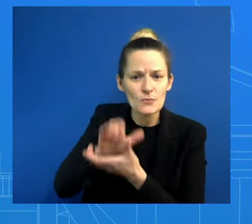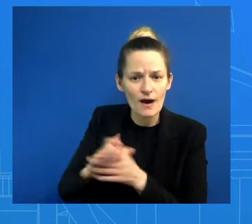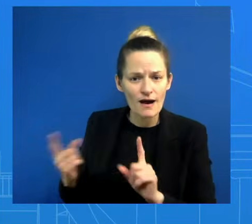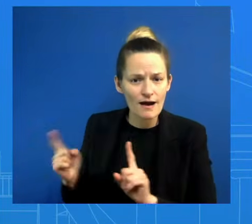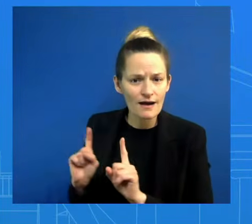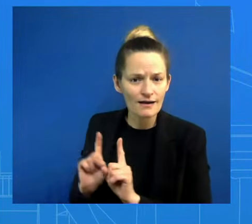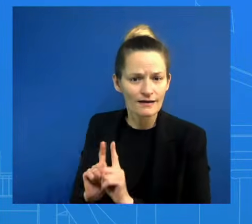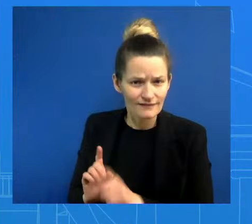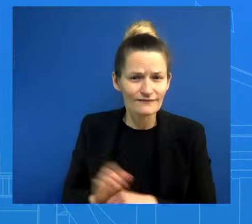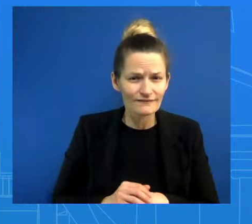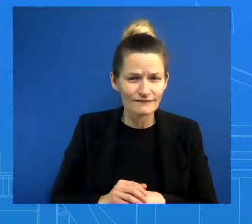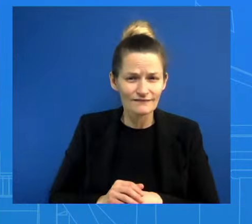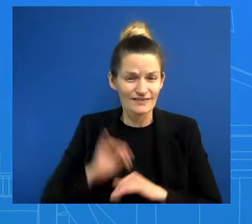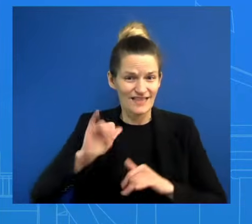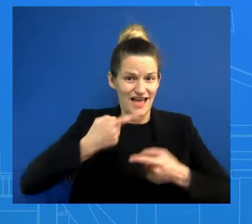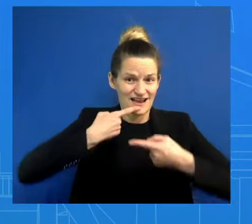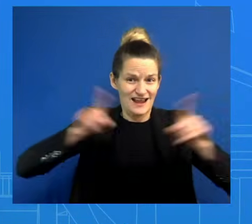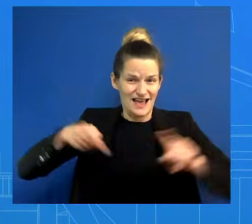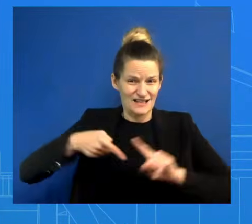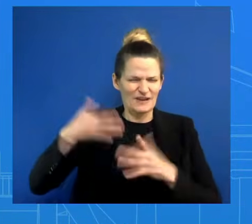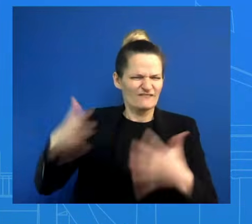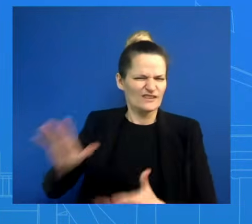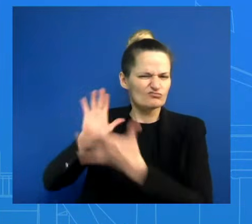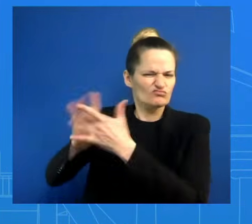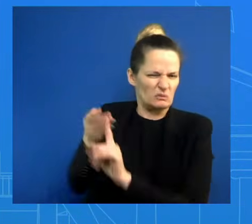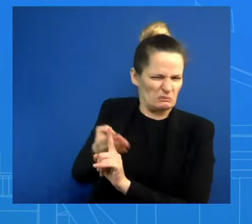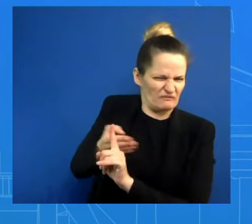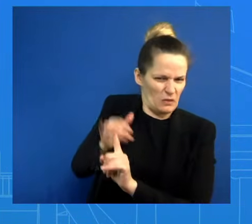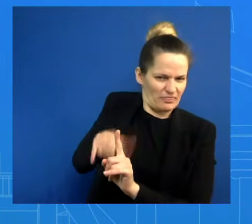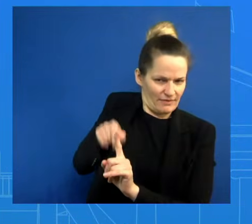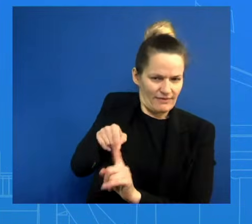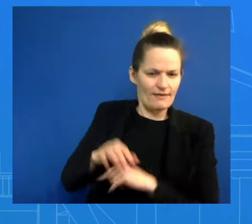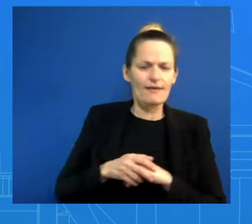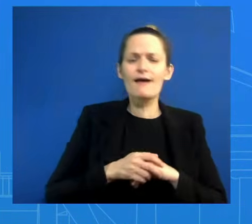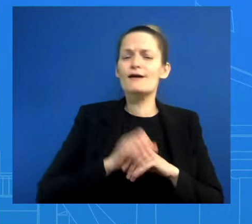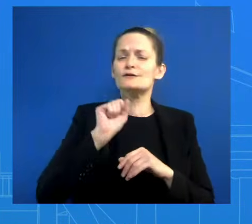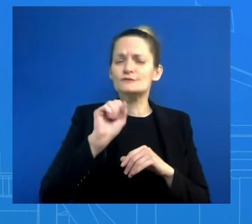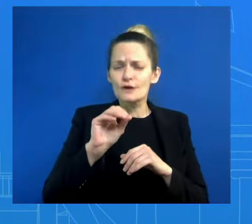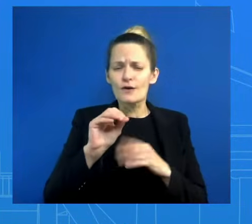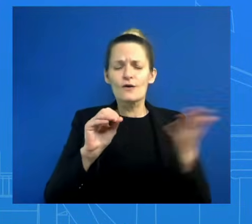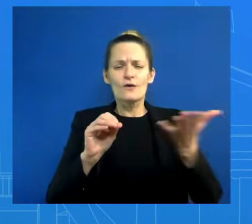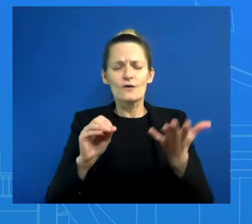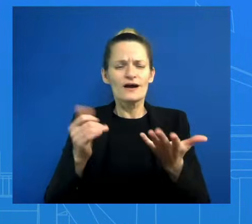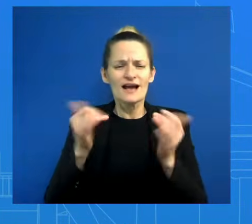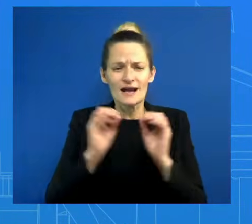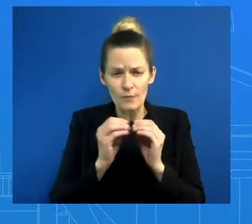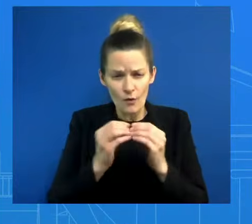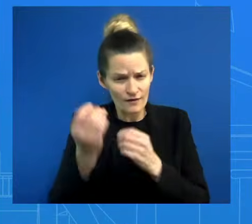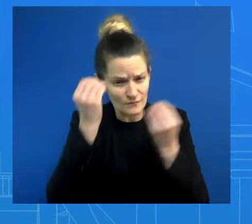a little bit more information on where we are this morning. We can confirm, as you all know, that Brittney Griner arrived at Saint --